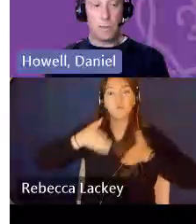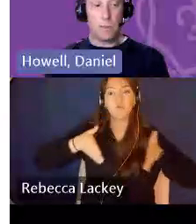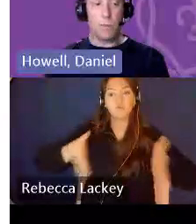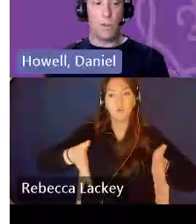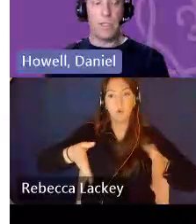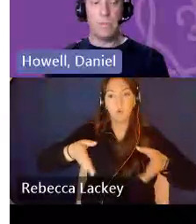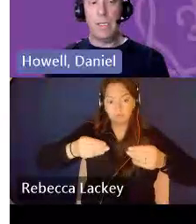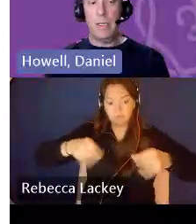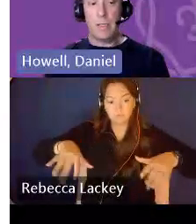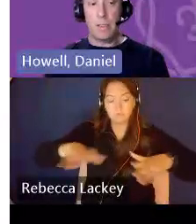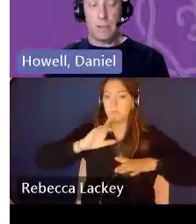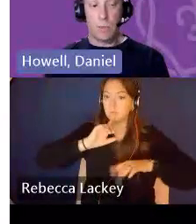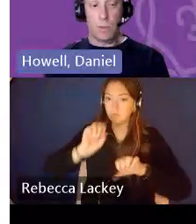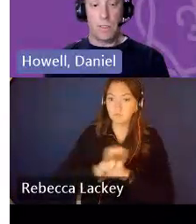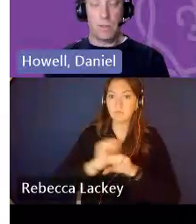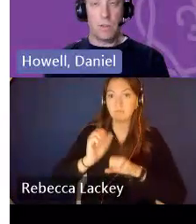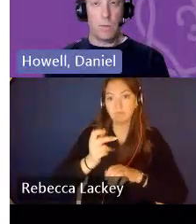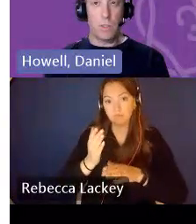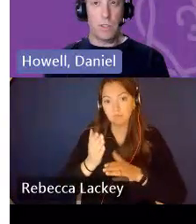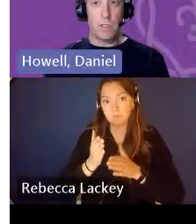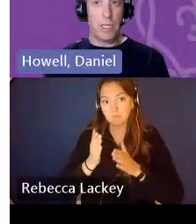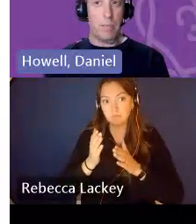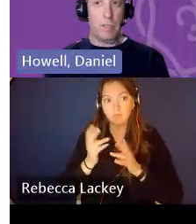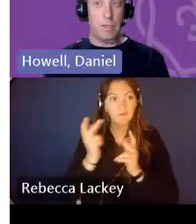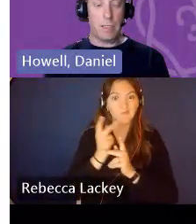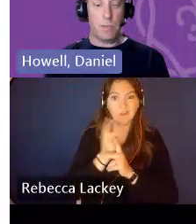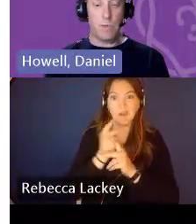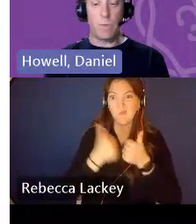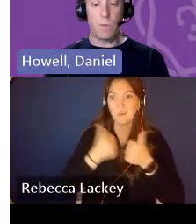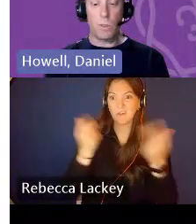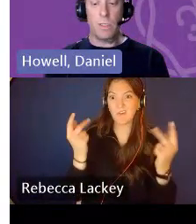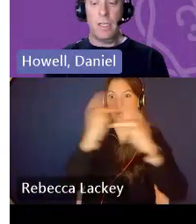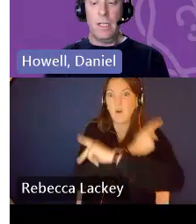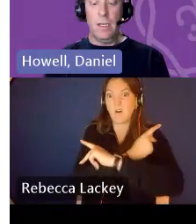in order to program the the roads that are in the worst shape kind of moving forward.